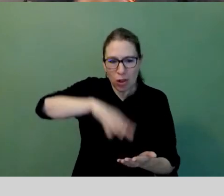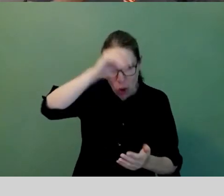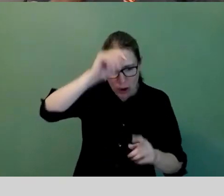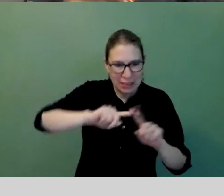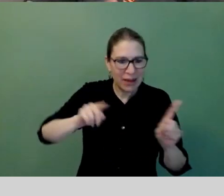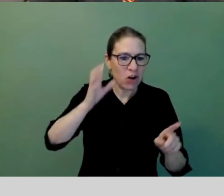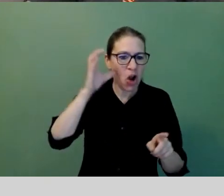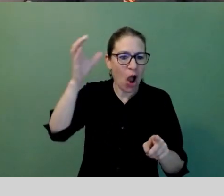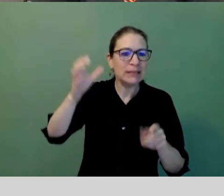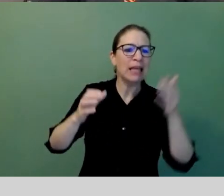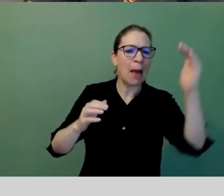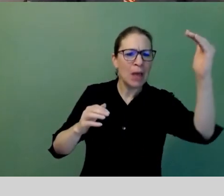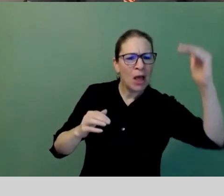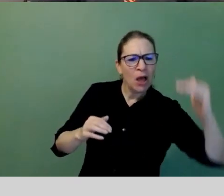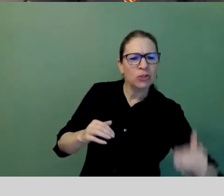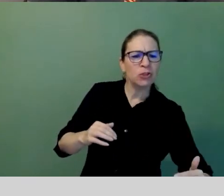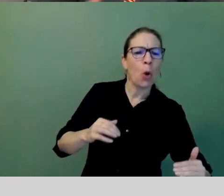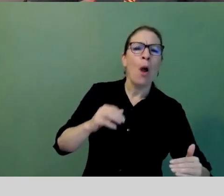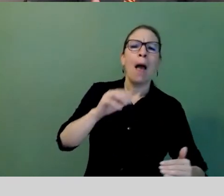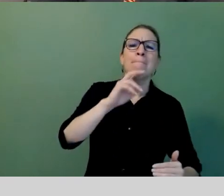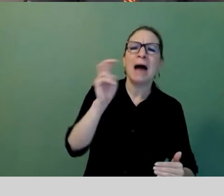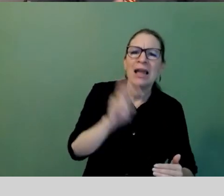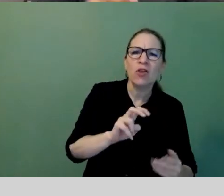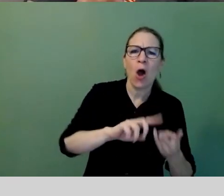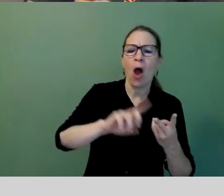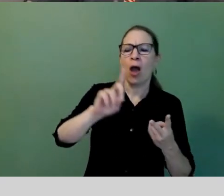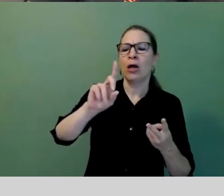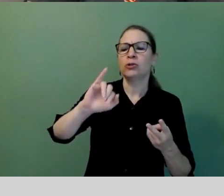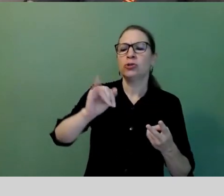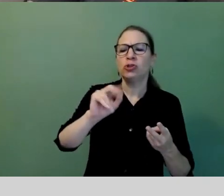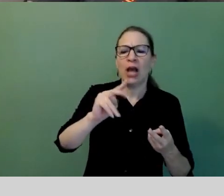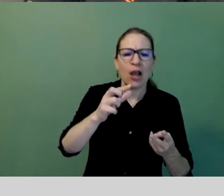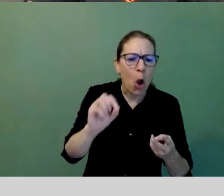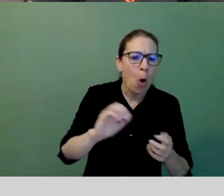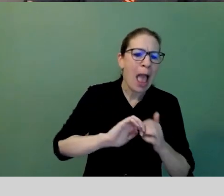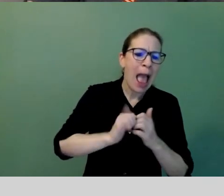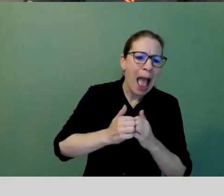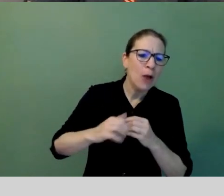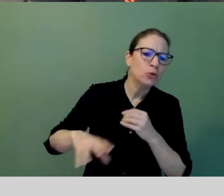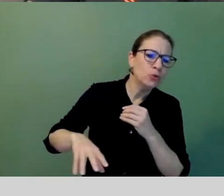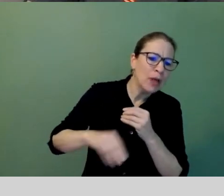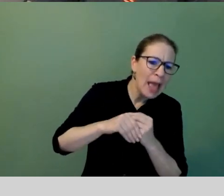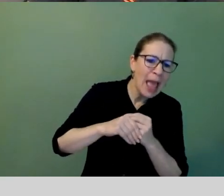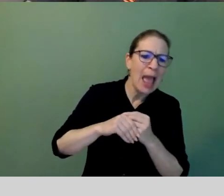one particular concept. So you can learn concepts in Python, Django how to add a type annotation to views,